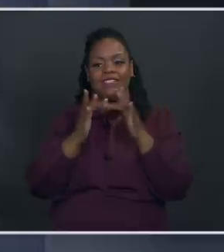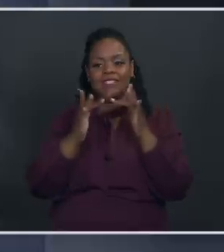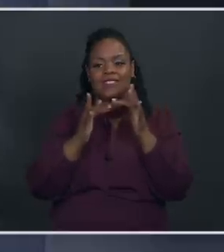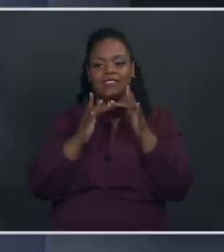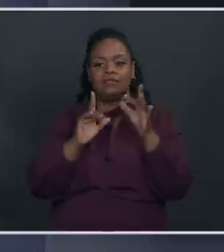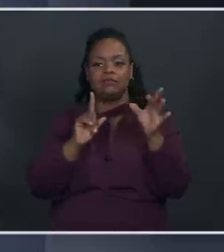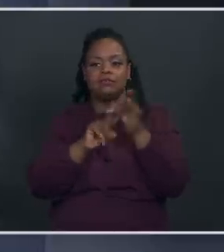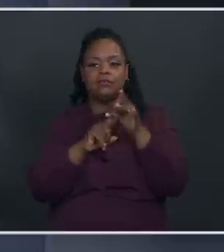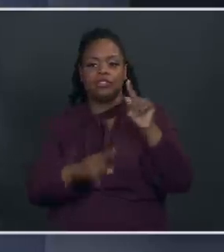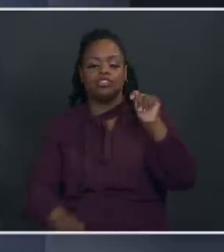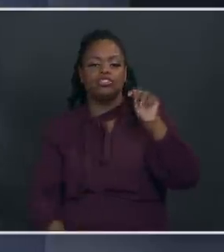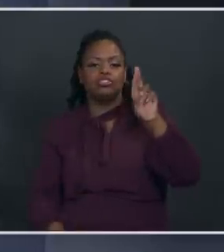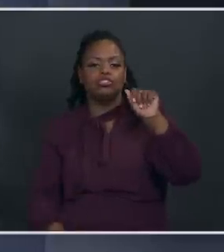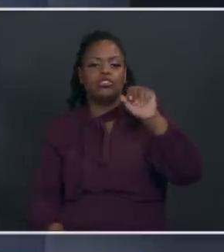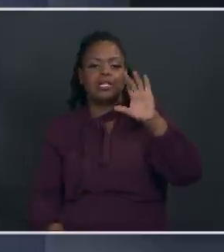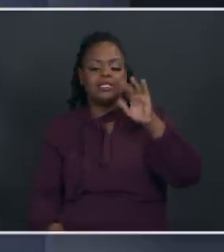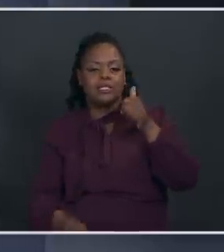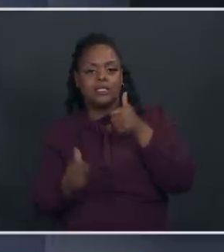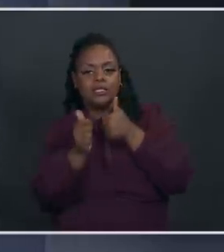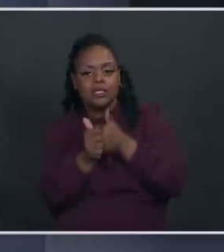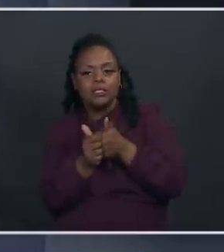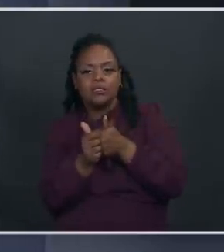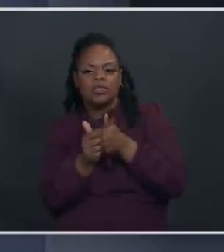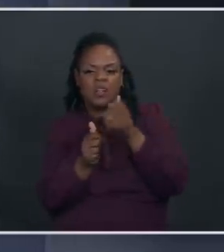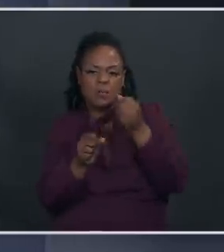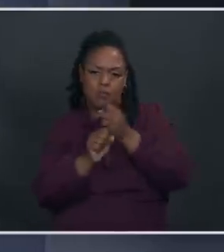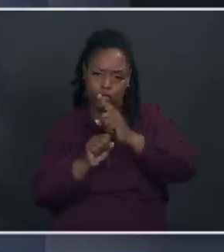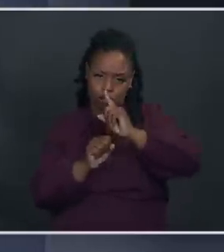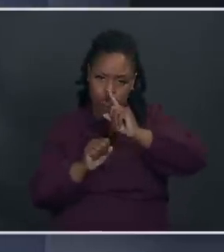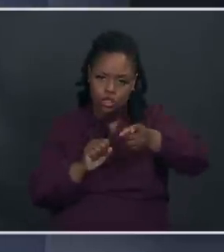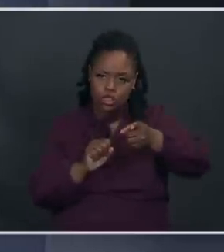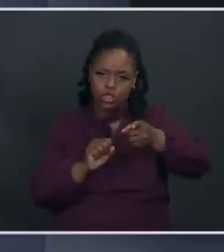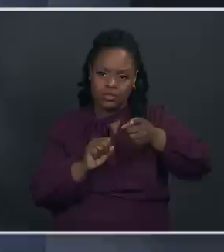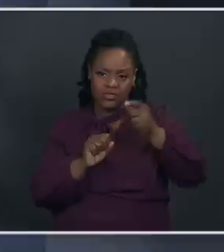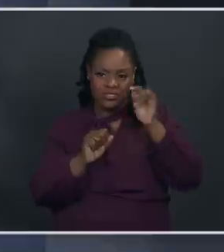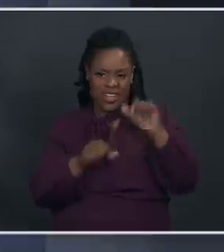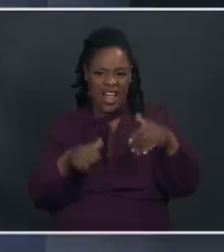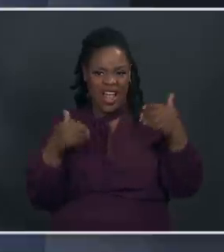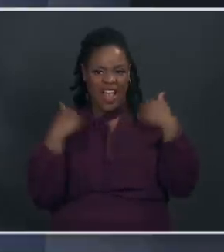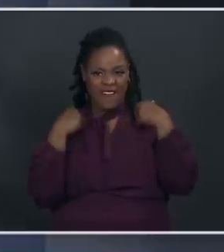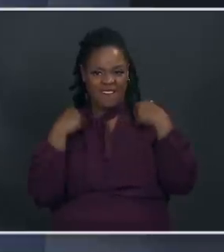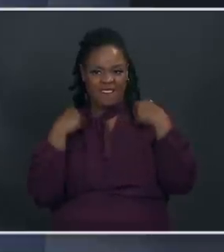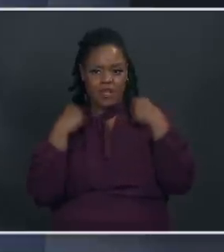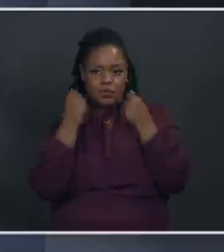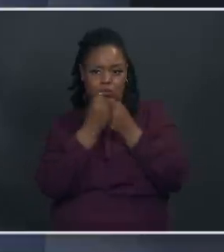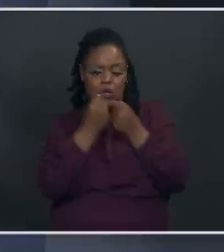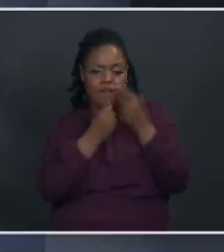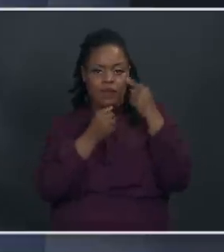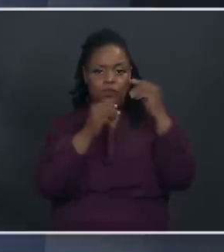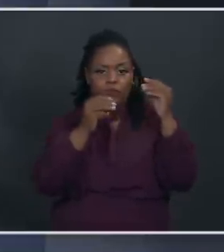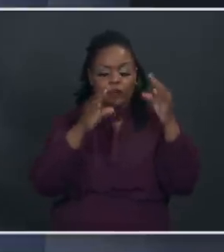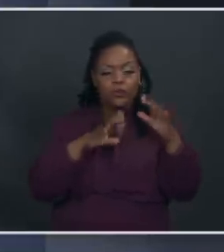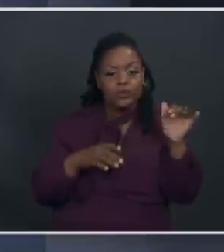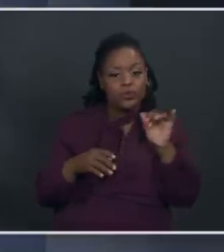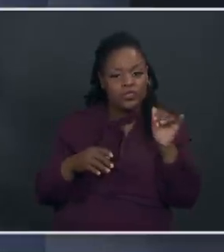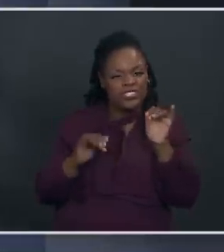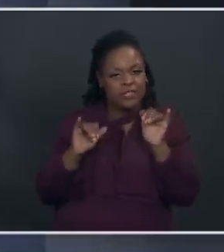and ensuring they're equitably provided. But our CDC director and team will be looking into putting together some specific guidelines